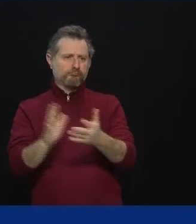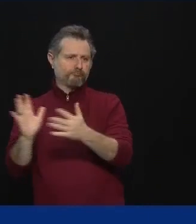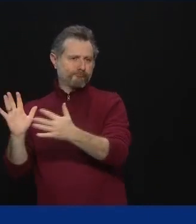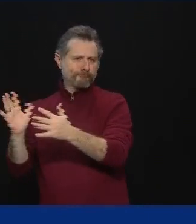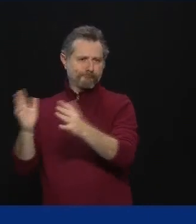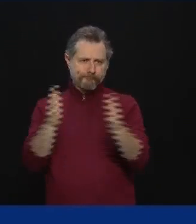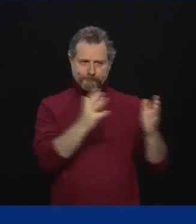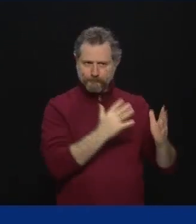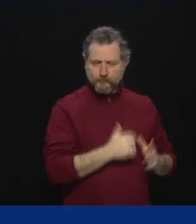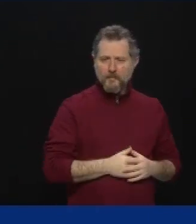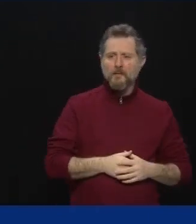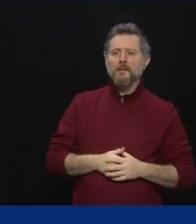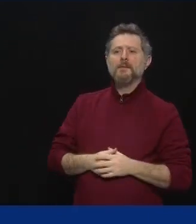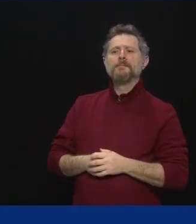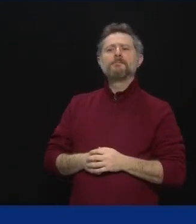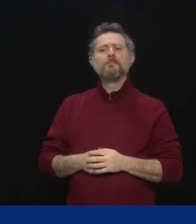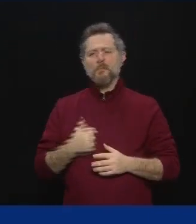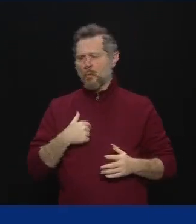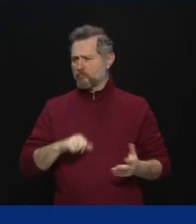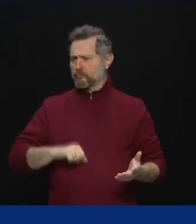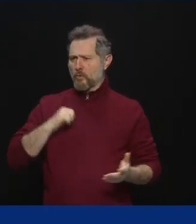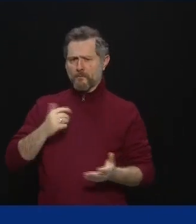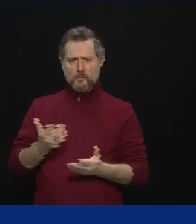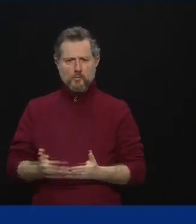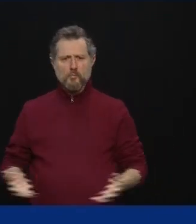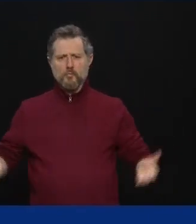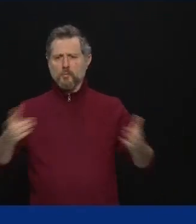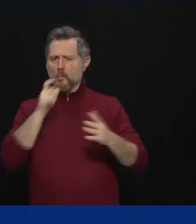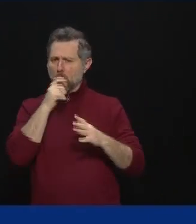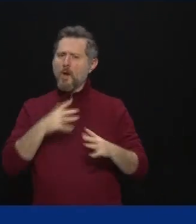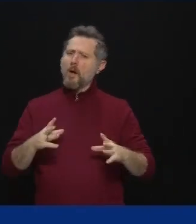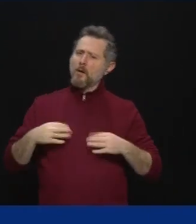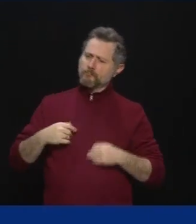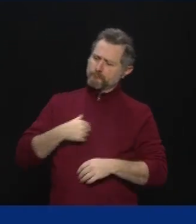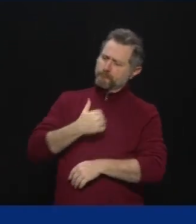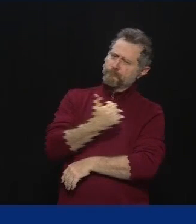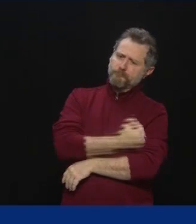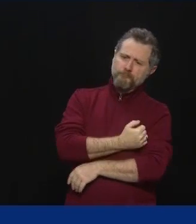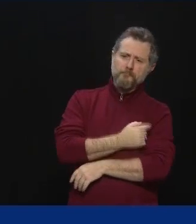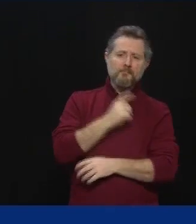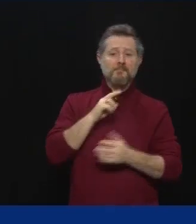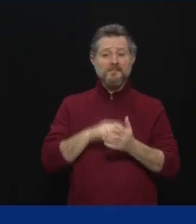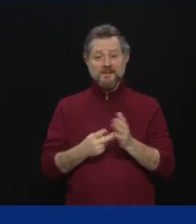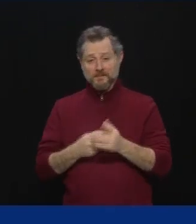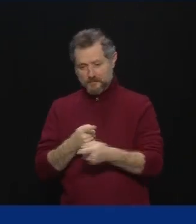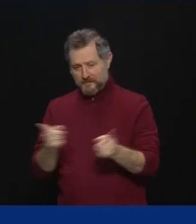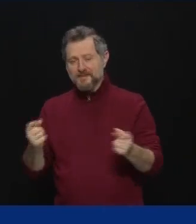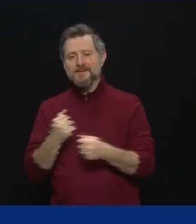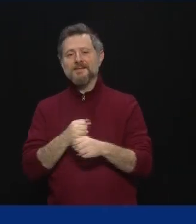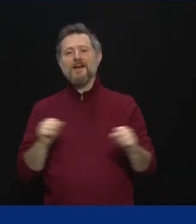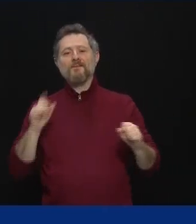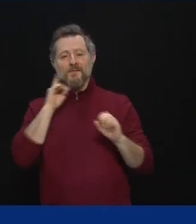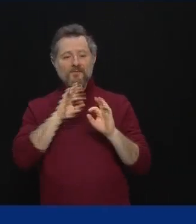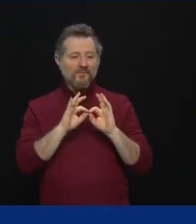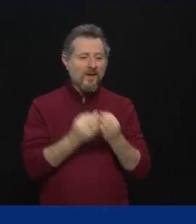HIT 95% OF NEW YORKERS OVER THE 18 HAD AT LEAST ONE DOSE. SO LET'S GIVE A ROUND OF APPLAUSE TO ALL NEW YORKERS! I'M SO PROUD OF THE INDIVIDUALS